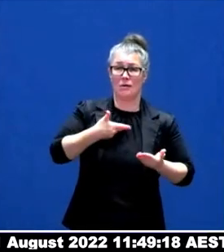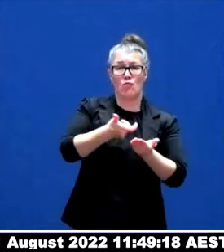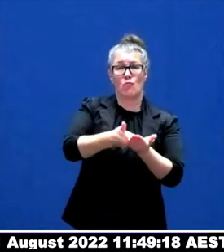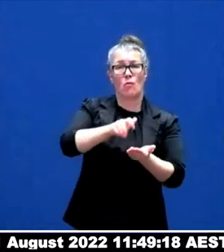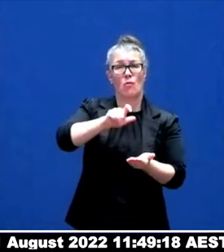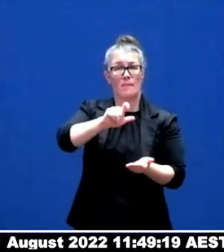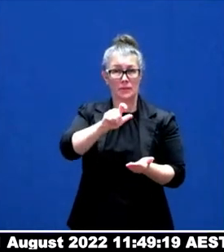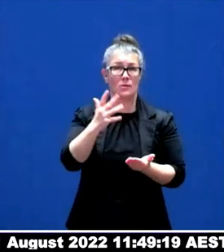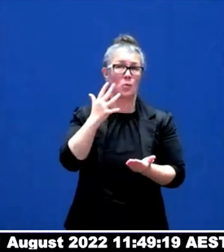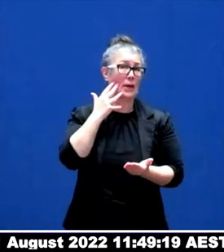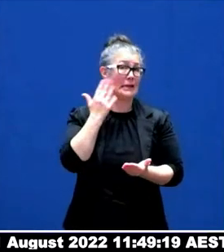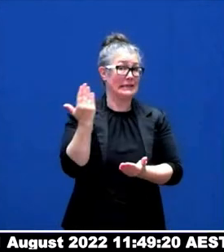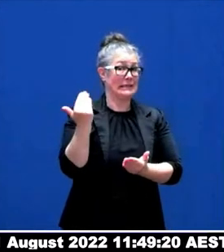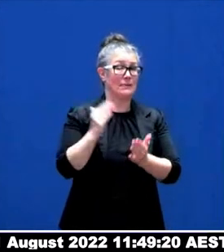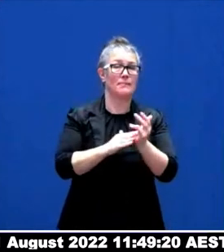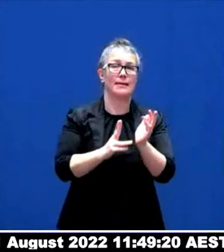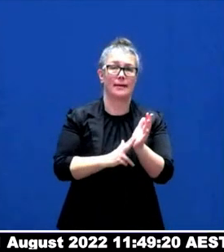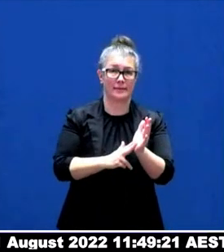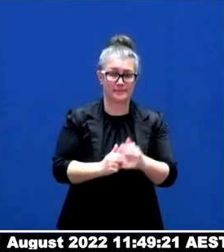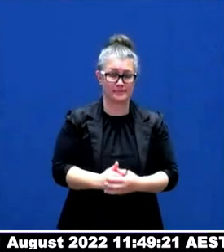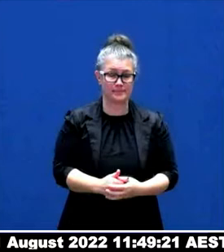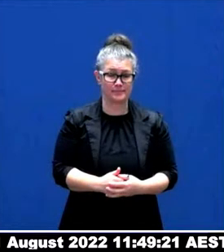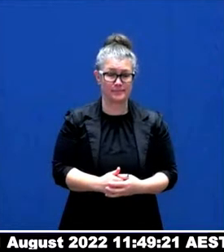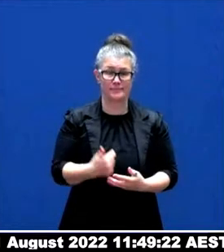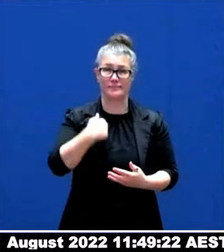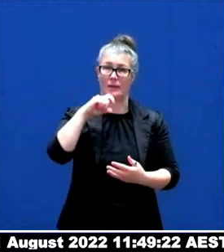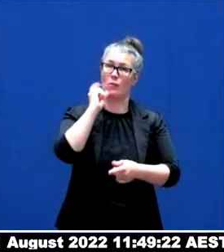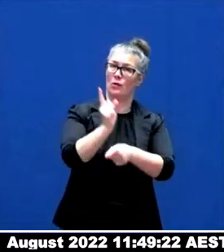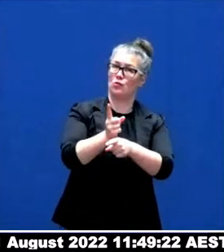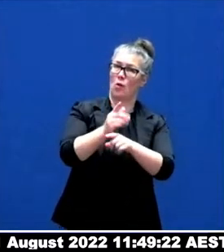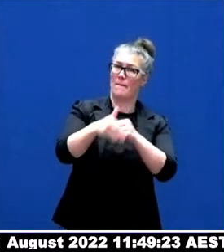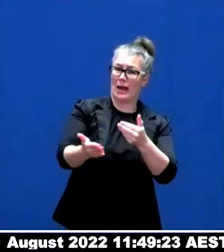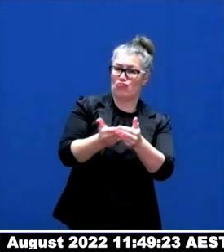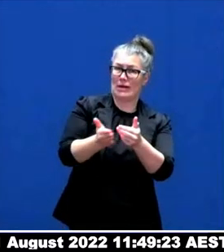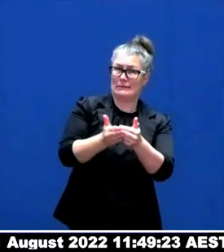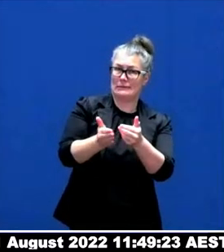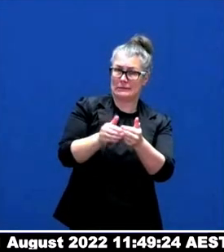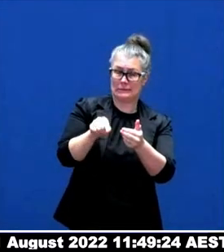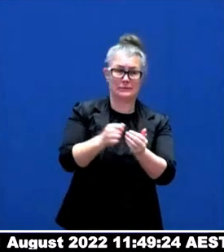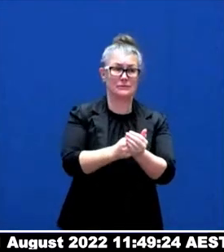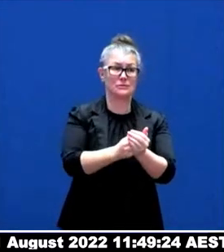on Monday. So, can I just deal with that correction. So, Commissioners, it's page six, paragraph 26.